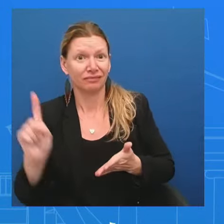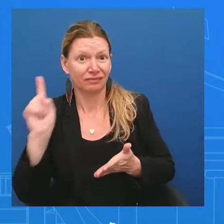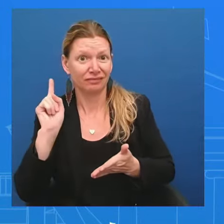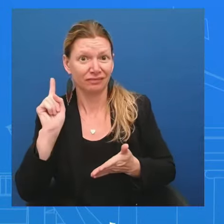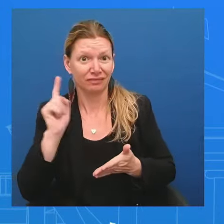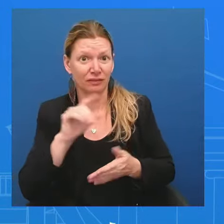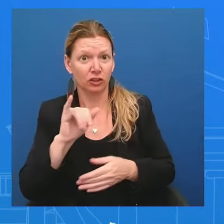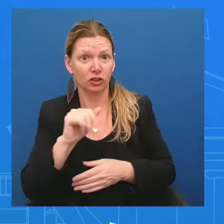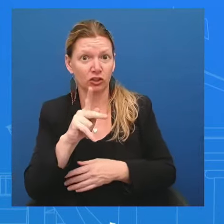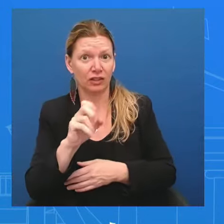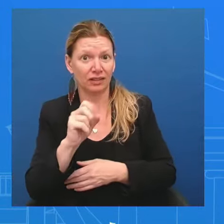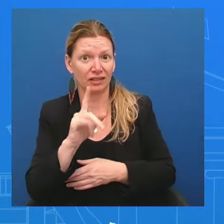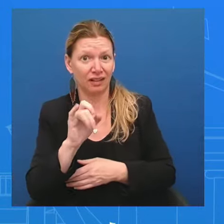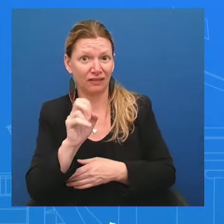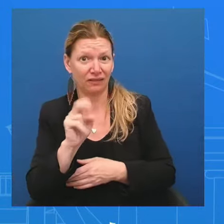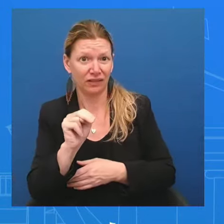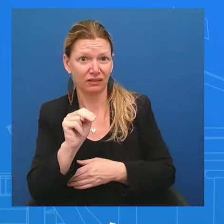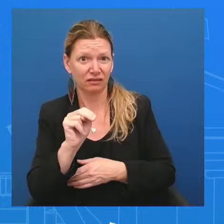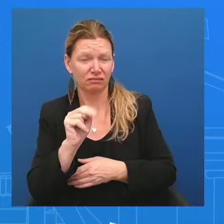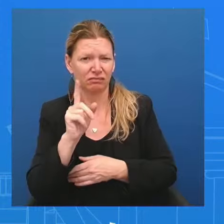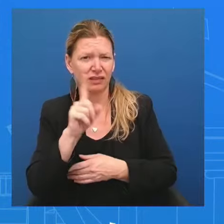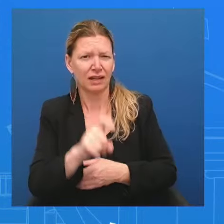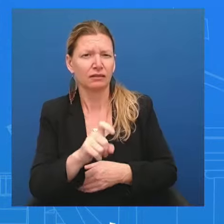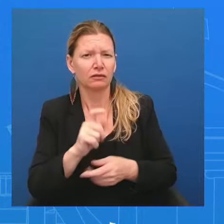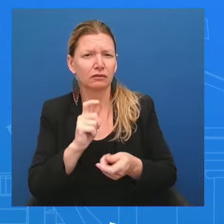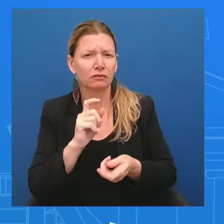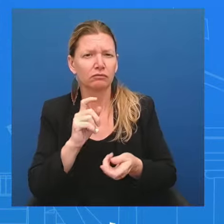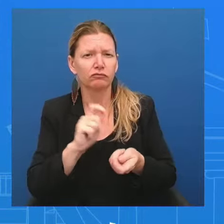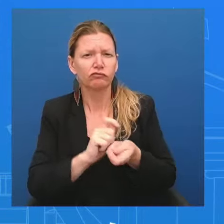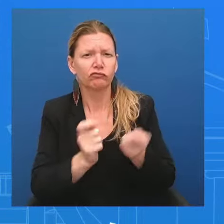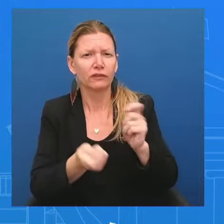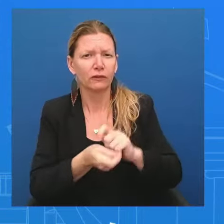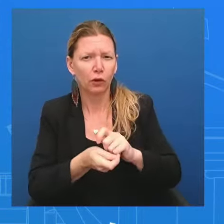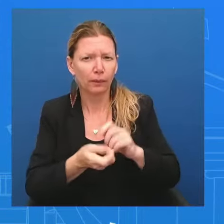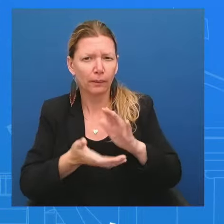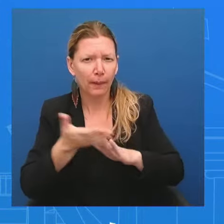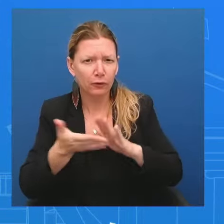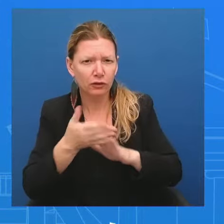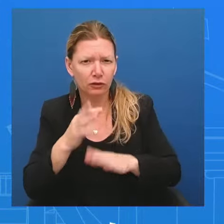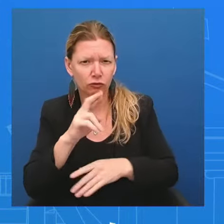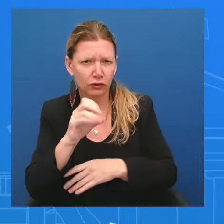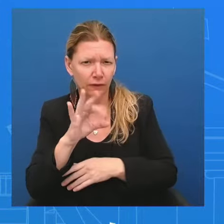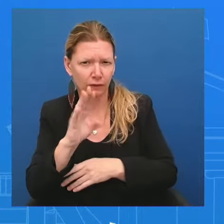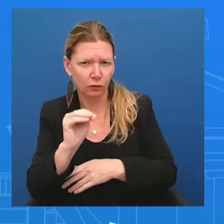"What we are going to be looking at is whether there is a lot of deaths and destruction from this operation."